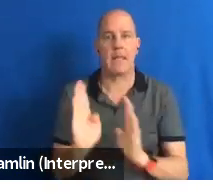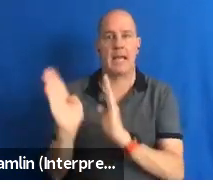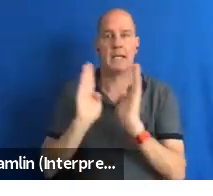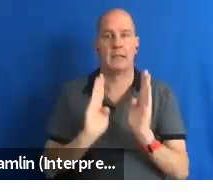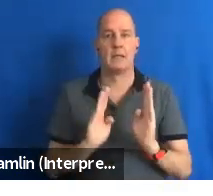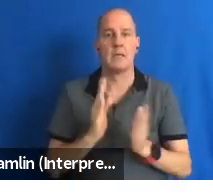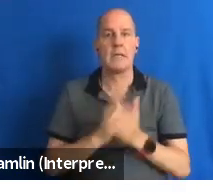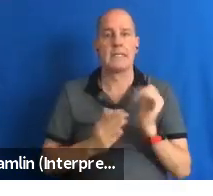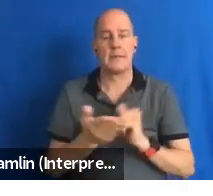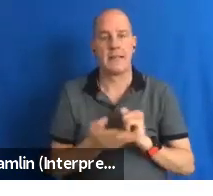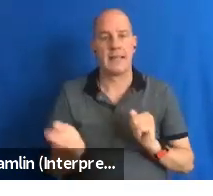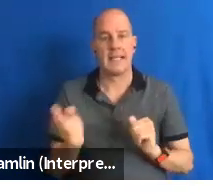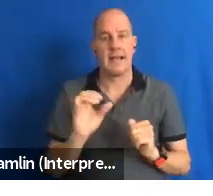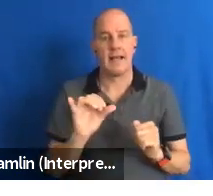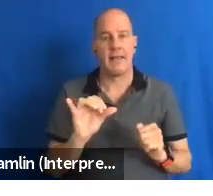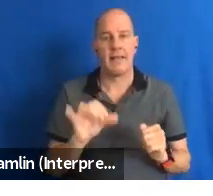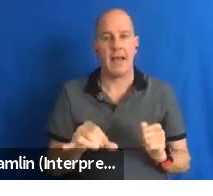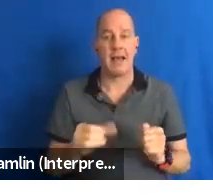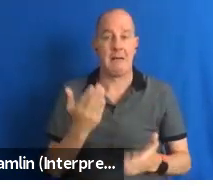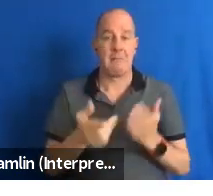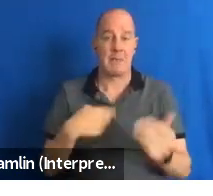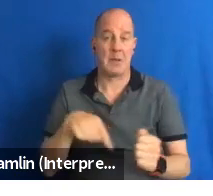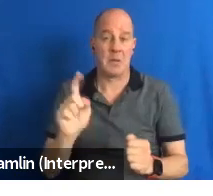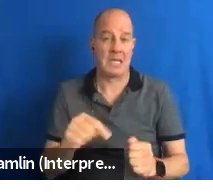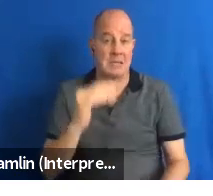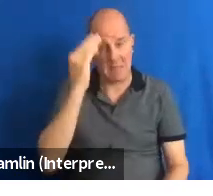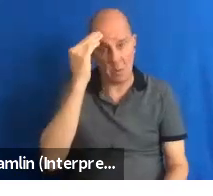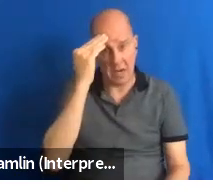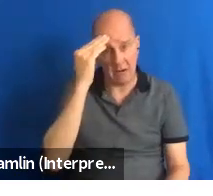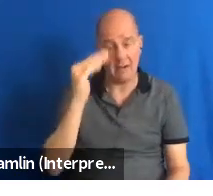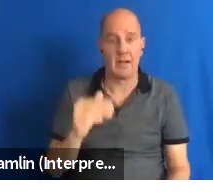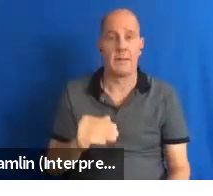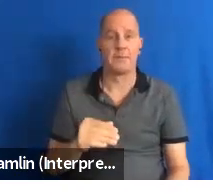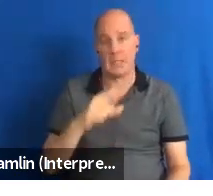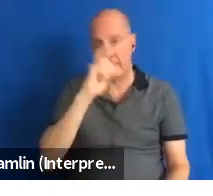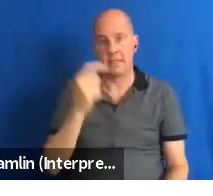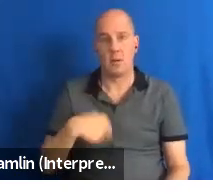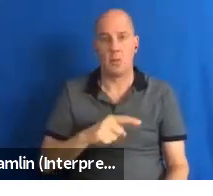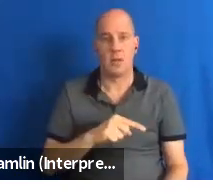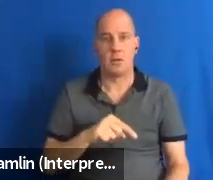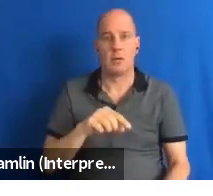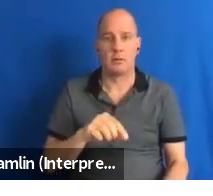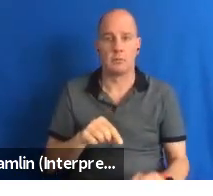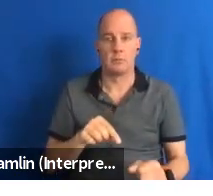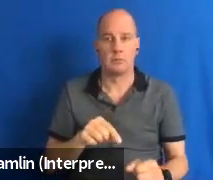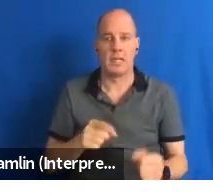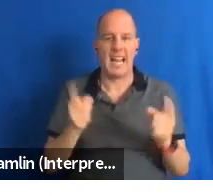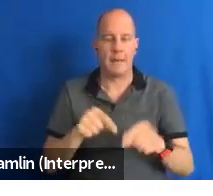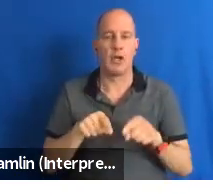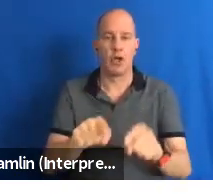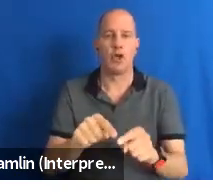have things we might need to beware of given we were in hurricane season. How will we shelter